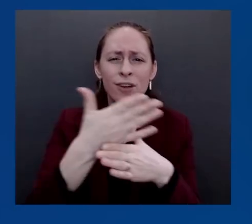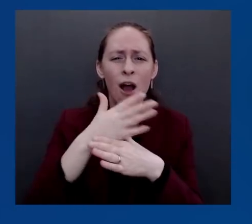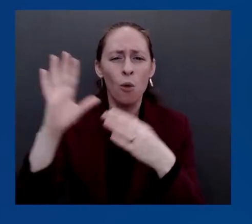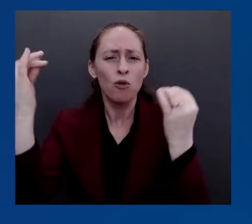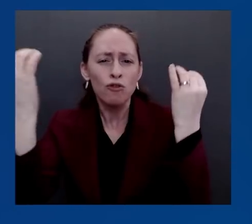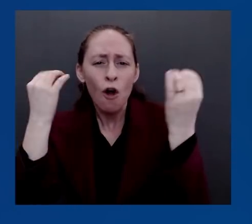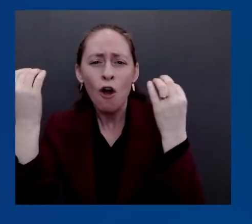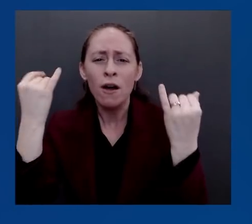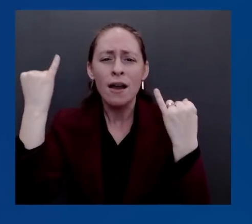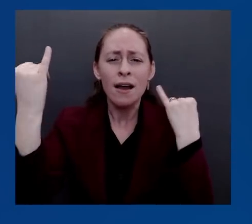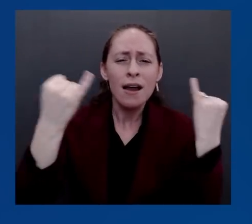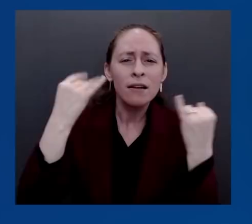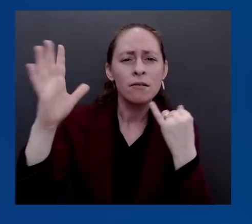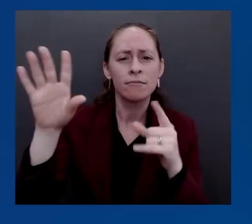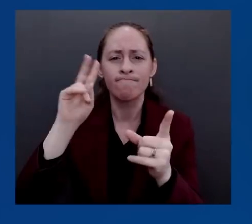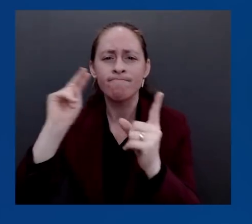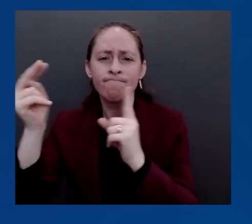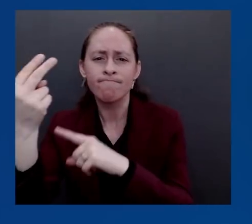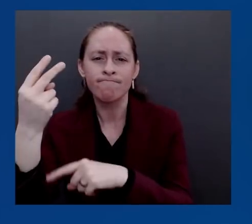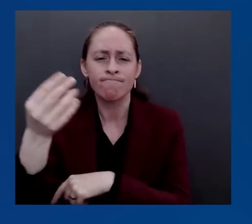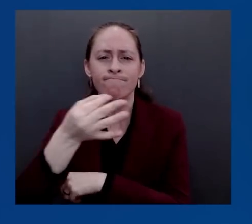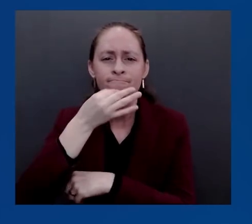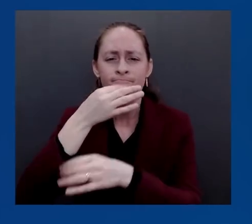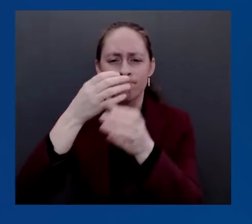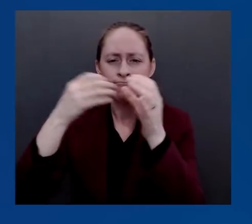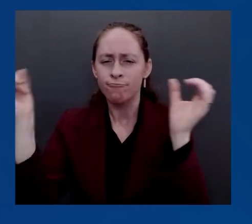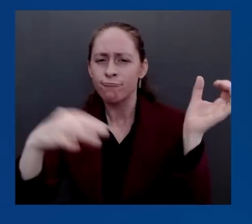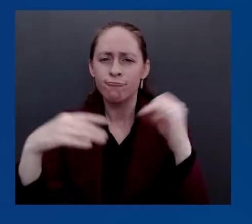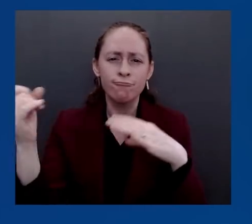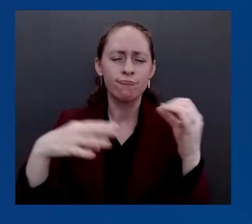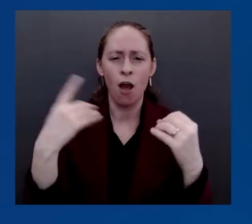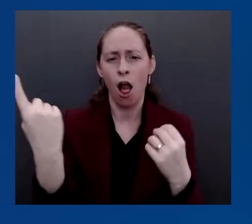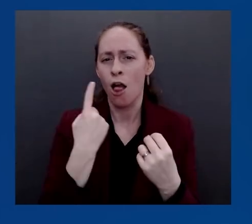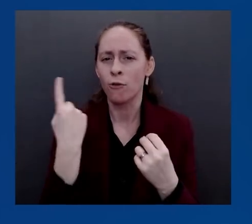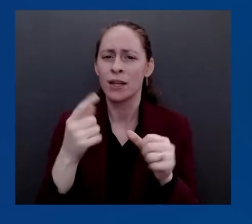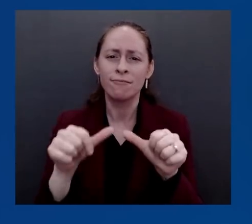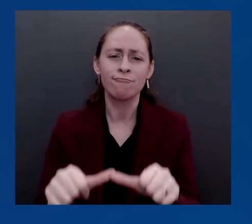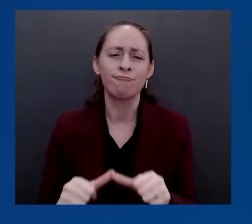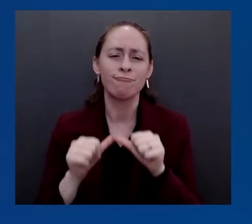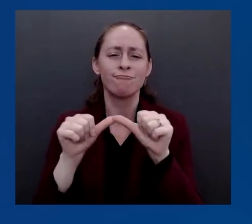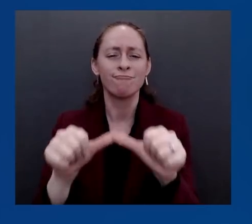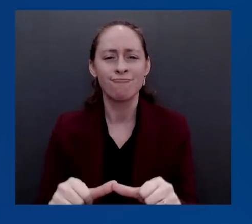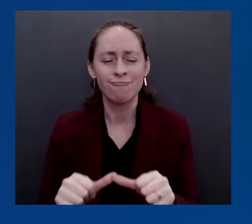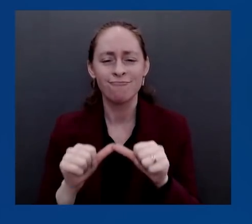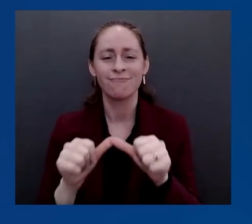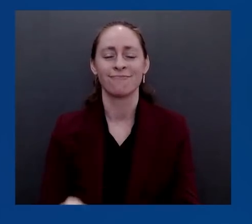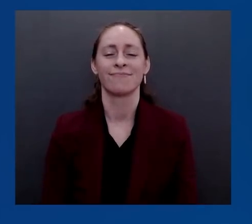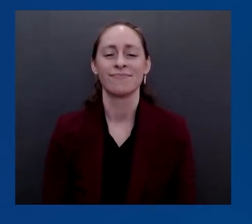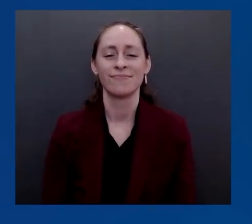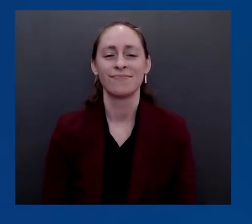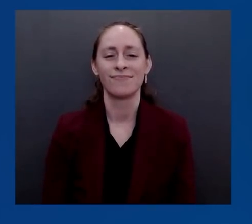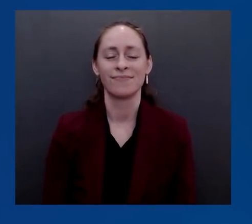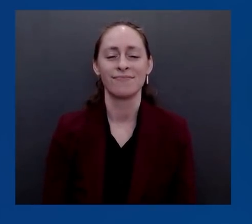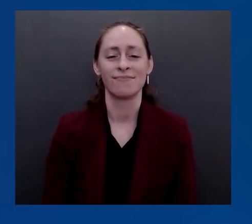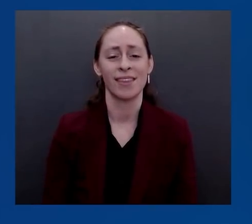And while we're not where we all want to be yet, we're encouraged by the dramatic declines we're seeing in cases and hospitalizations nationwide.